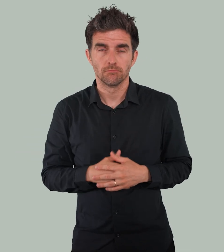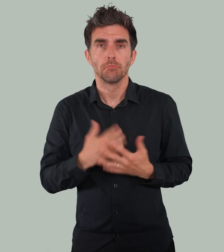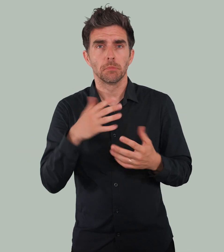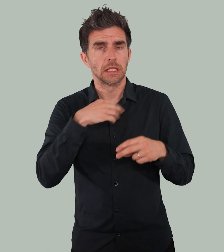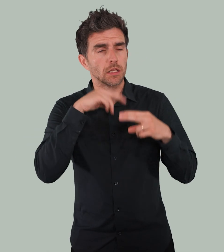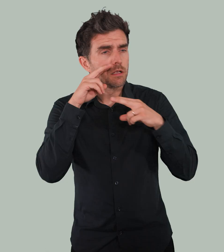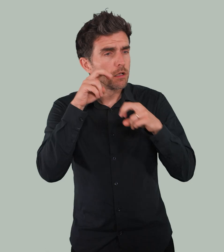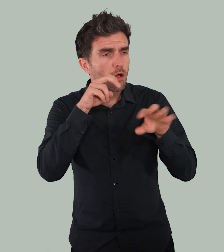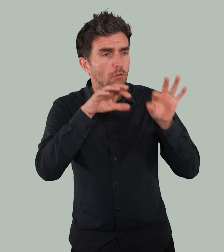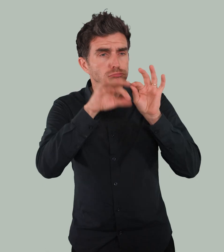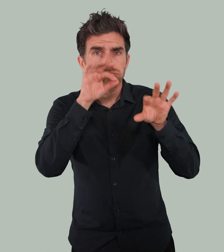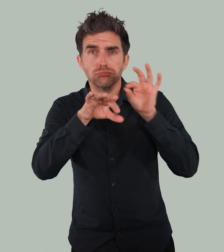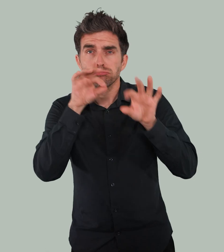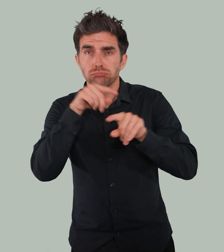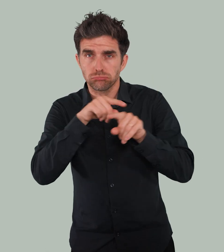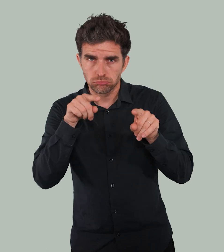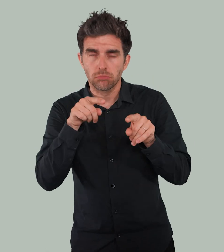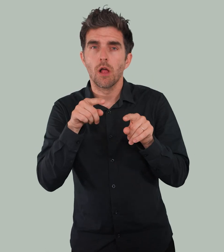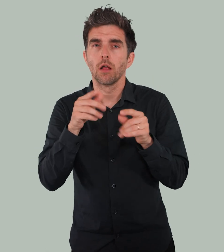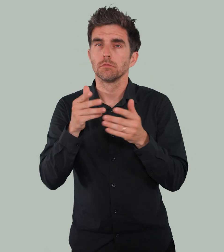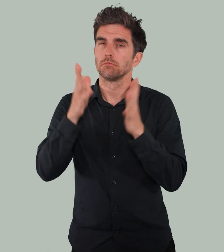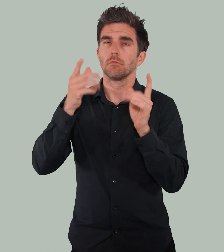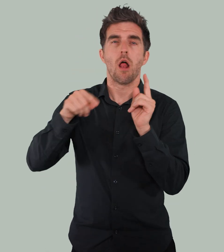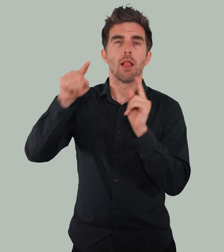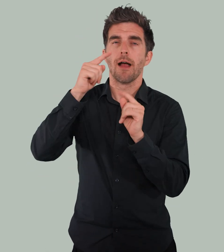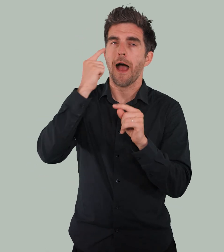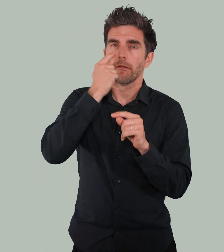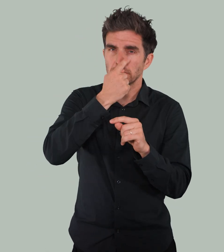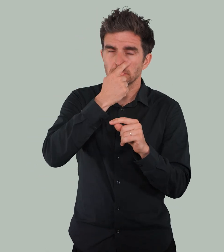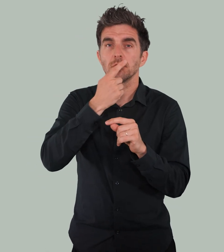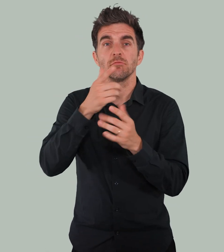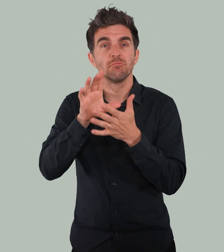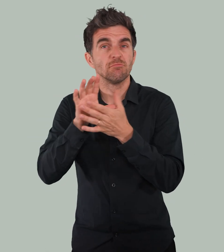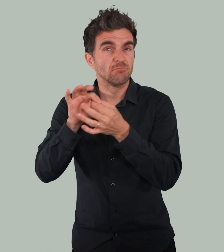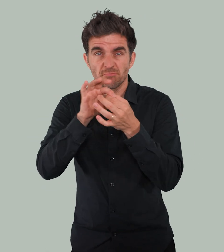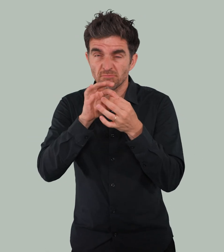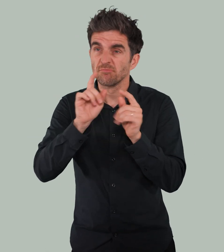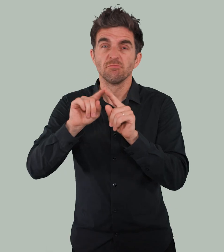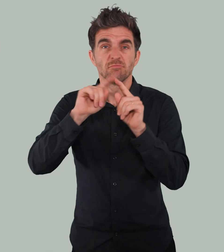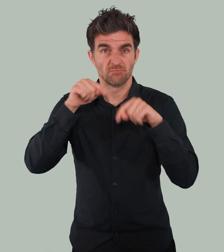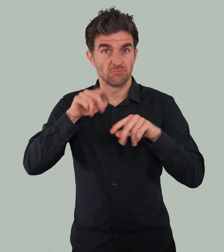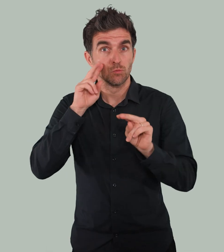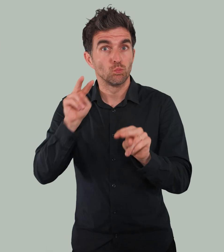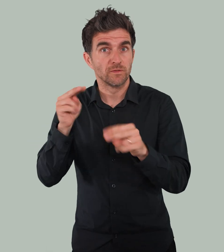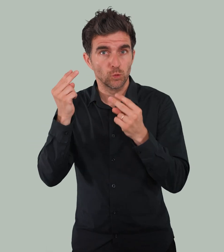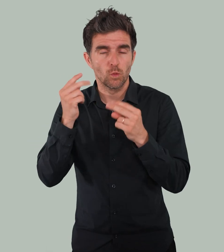72. These findings, alongside wider evidence and engagement across the Review,